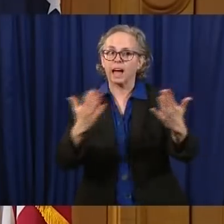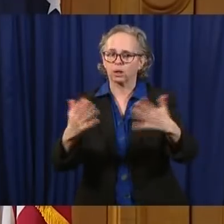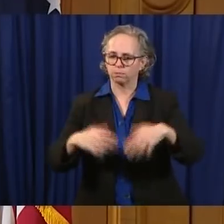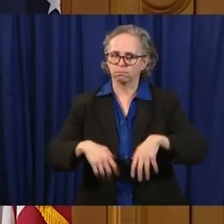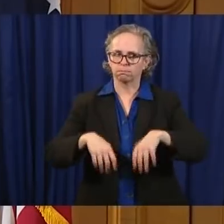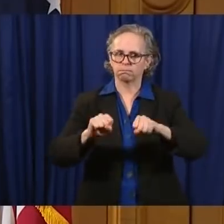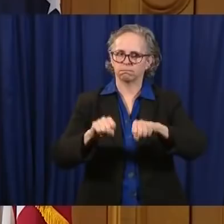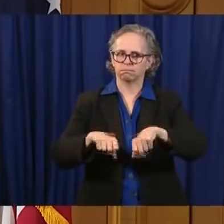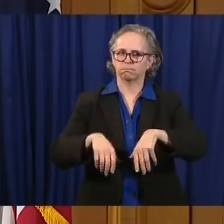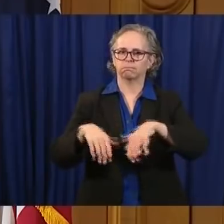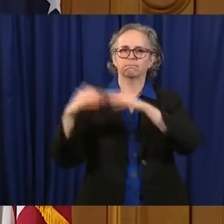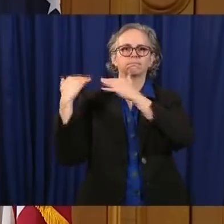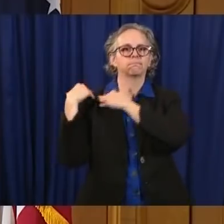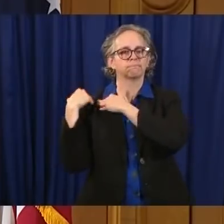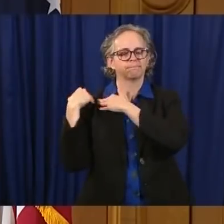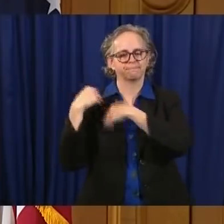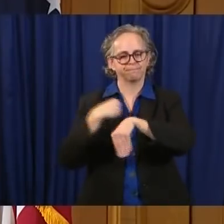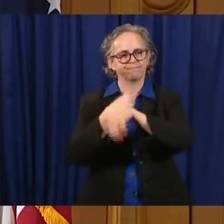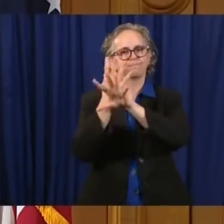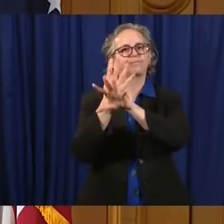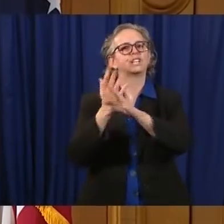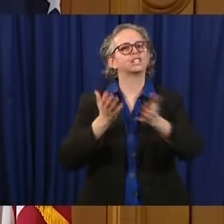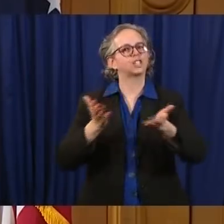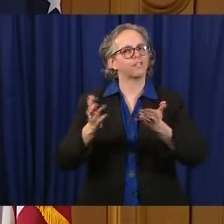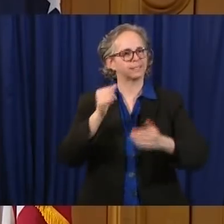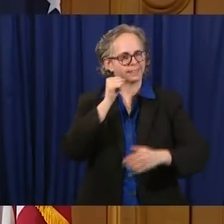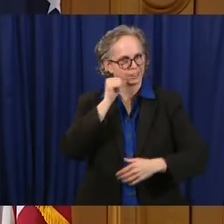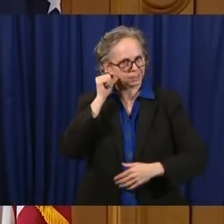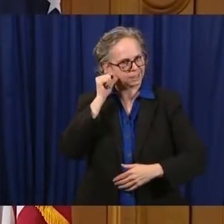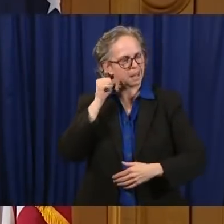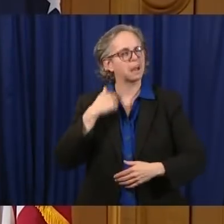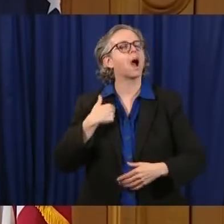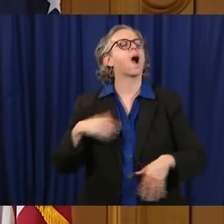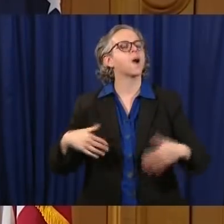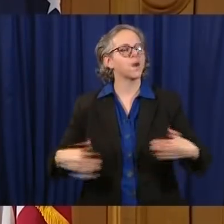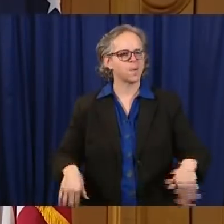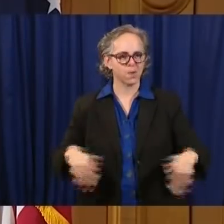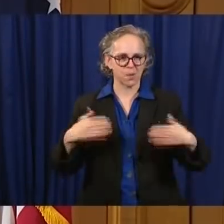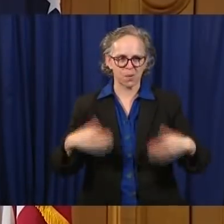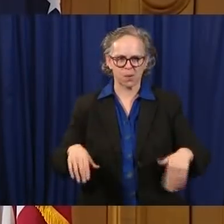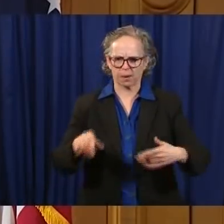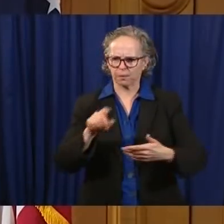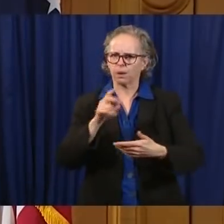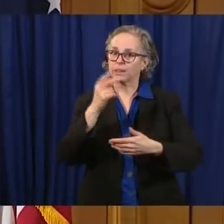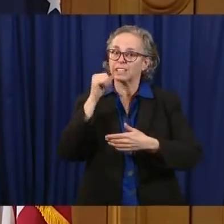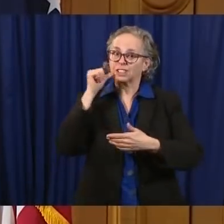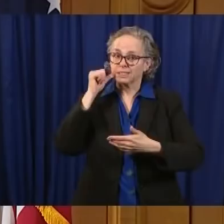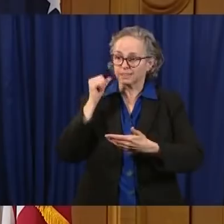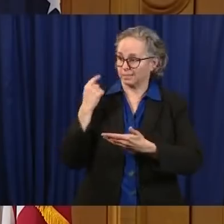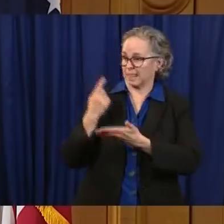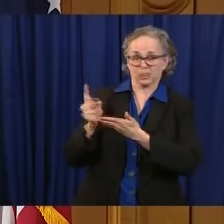STATE OF OHIO.>>> I WANT TO THANK ALL OF OUR CHURCHES, DID